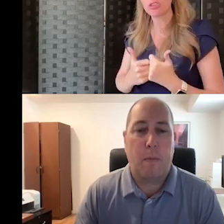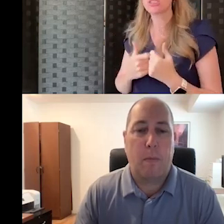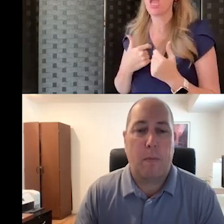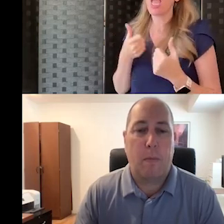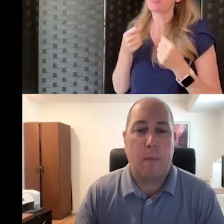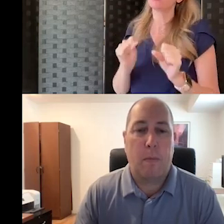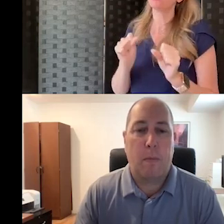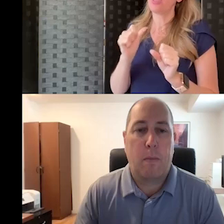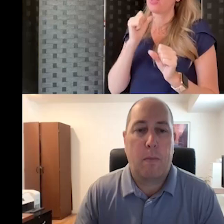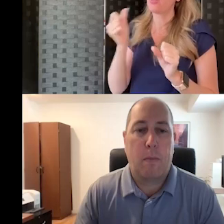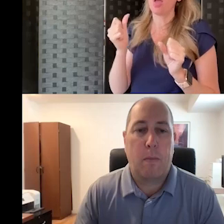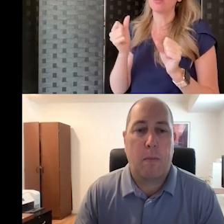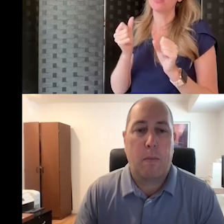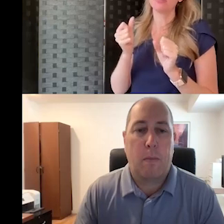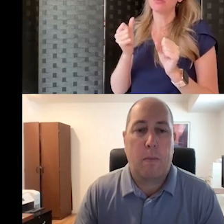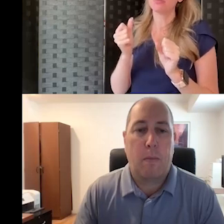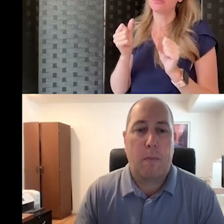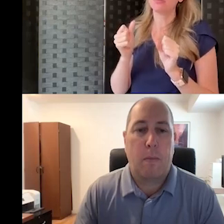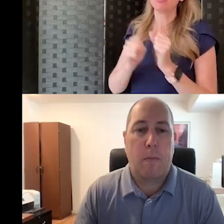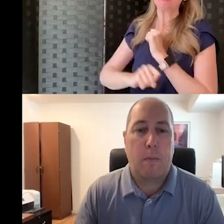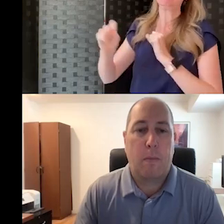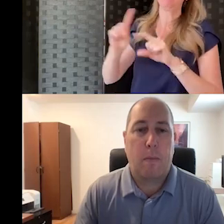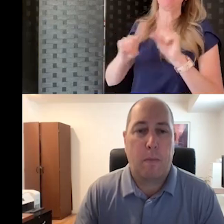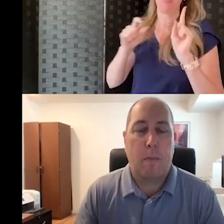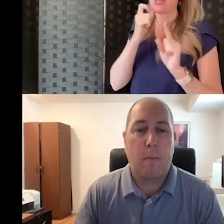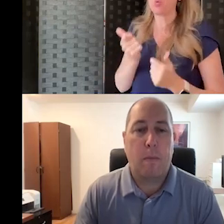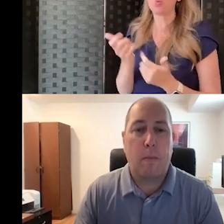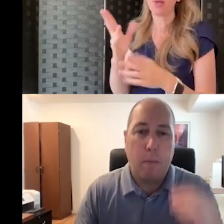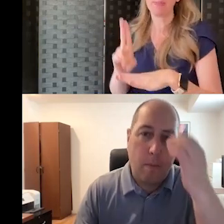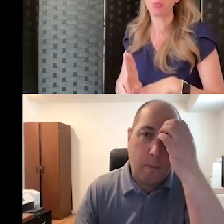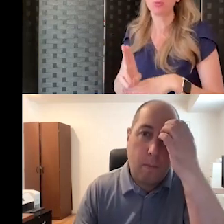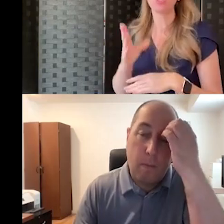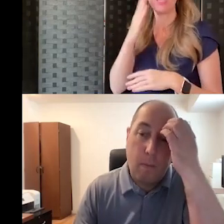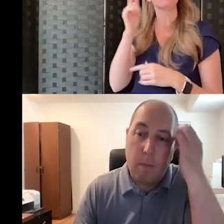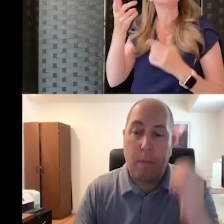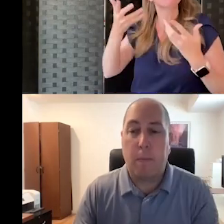blow them up here, but I would never recommend using that. I know you are using it, I don't